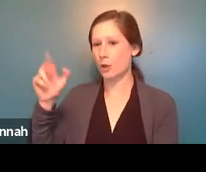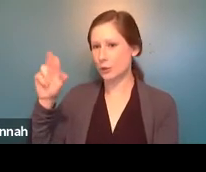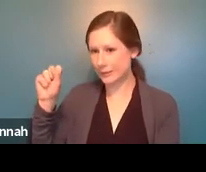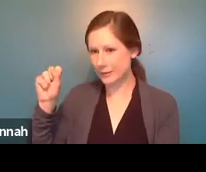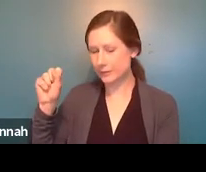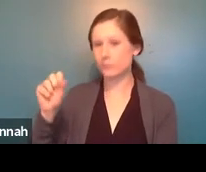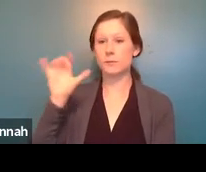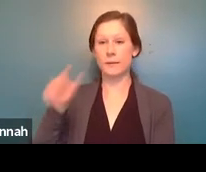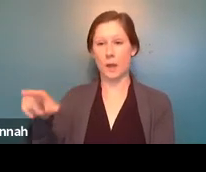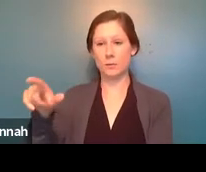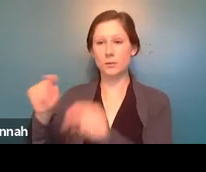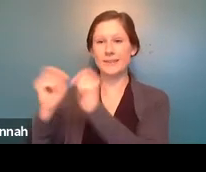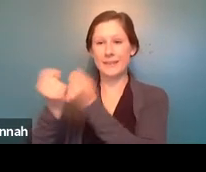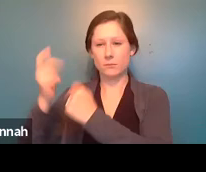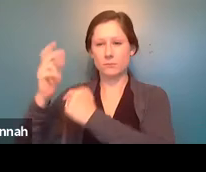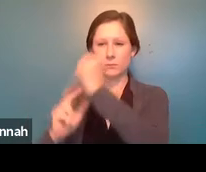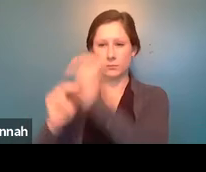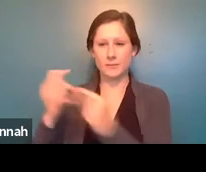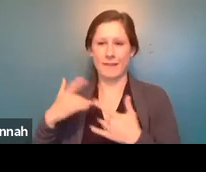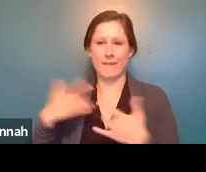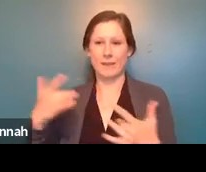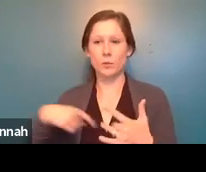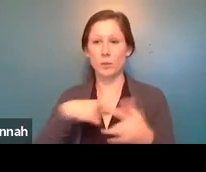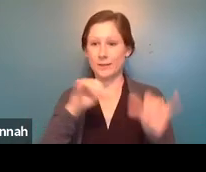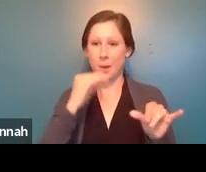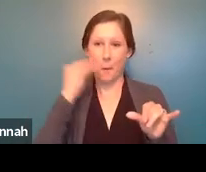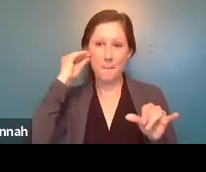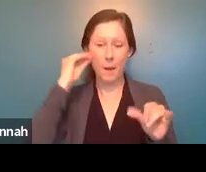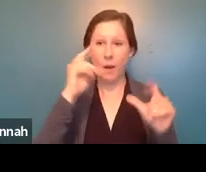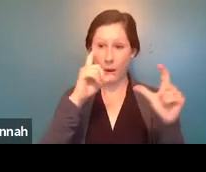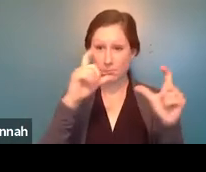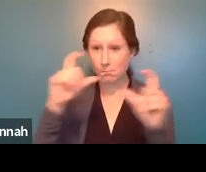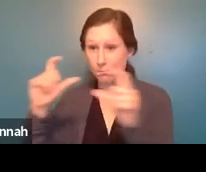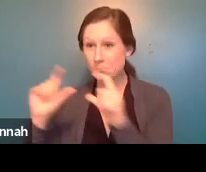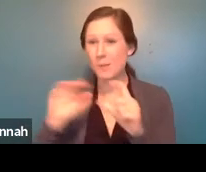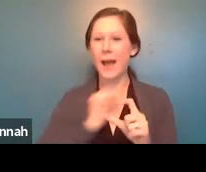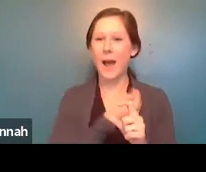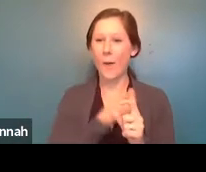team building event for us. We were at our homes taking pictures of you know, our cereal and stuff. So I just